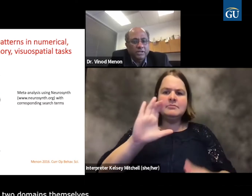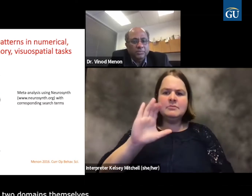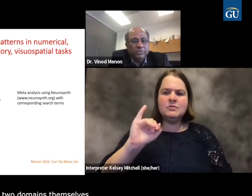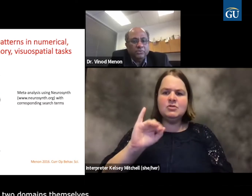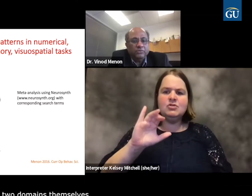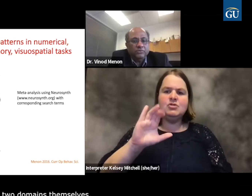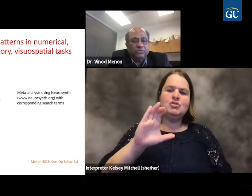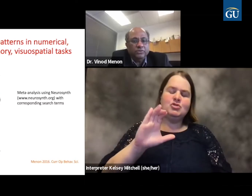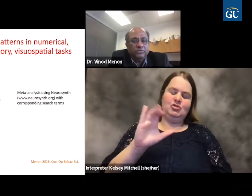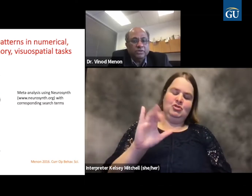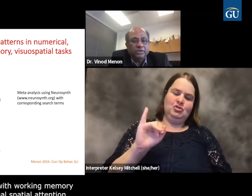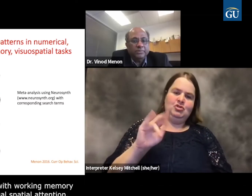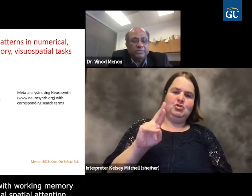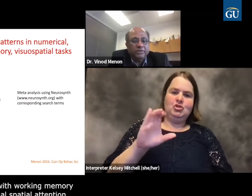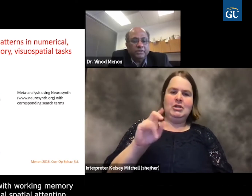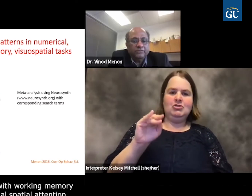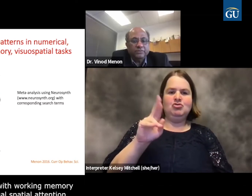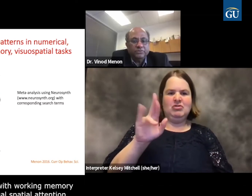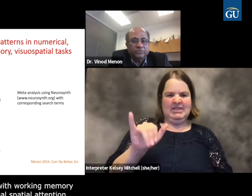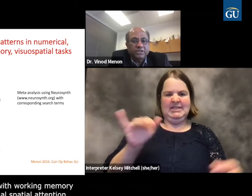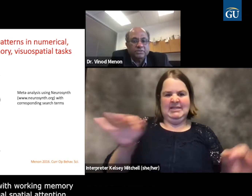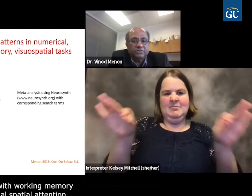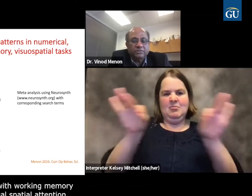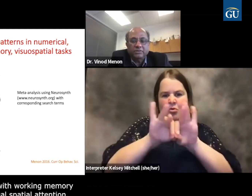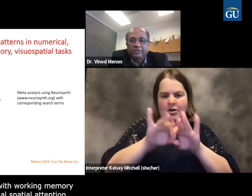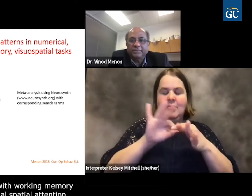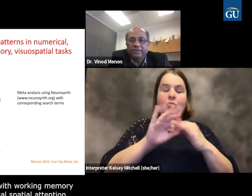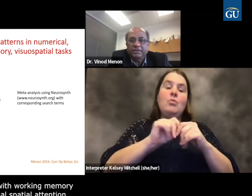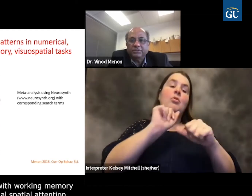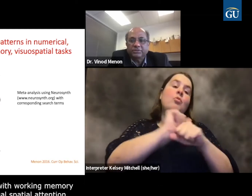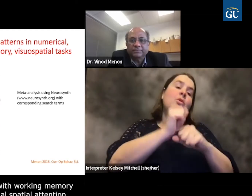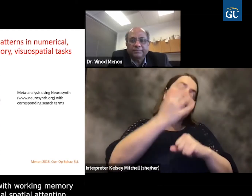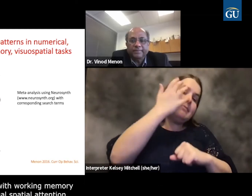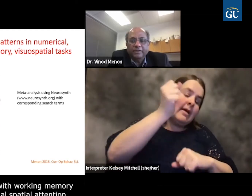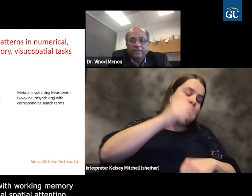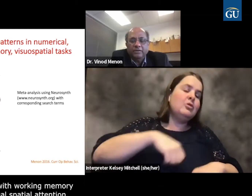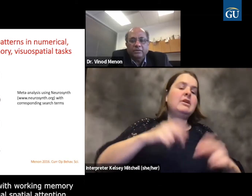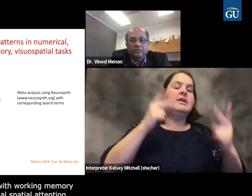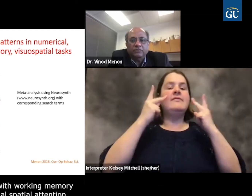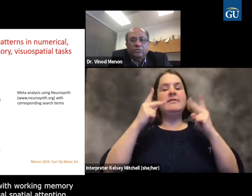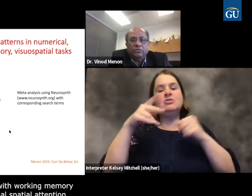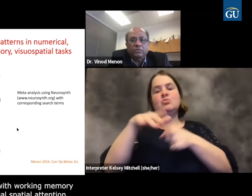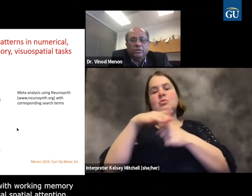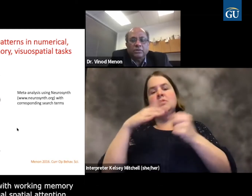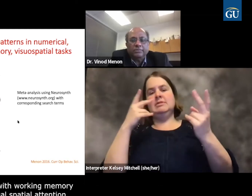themselves but also with working memory and visual spatial